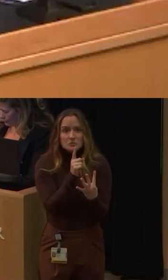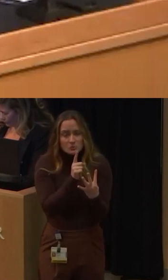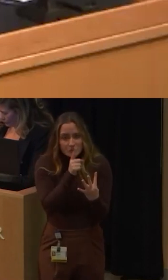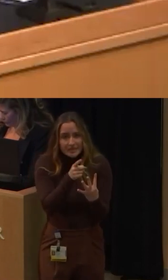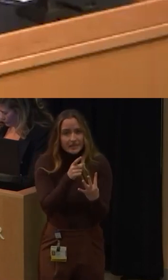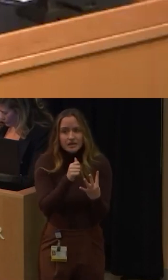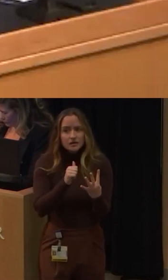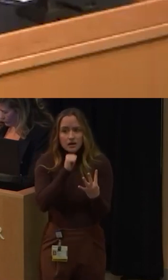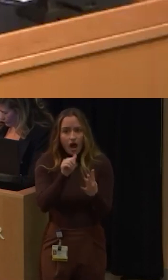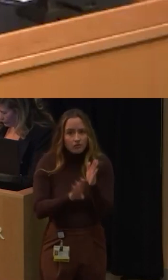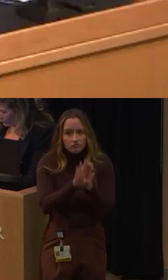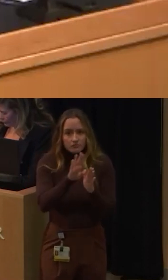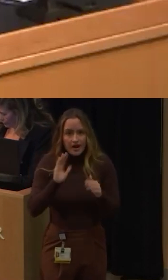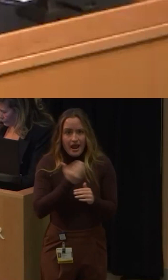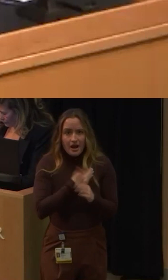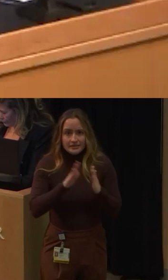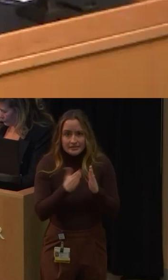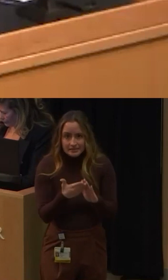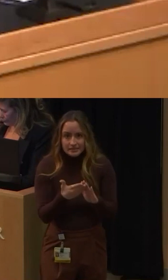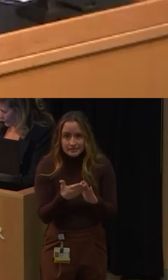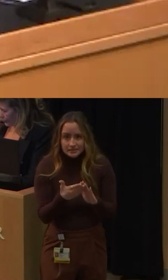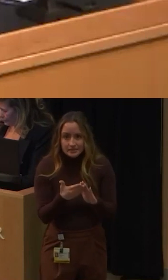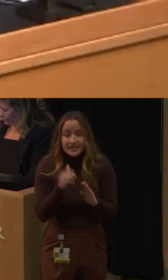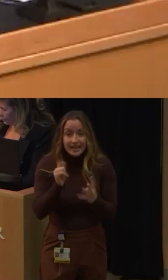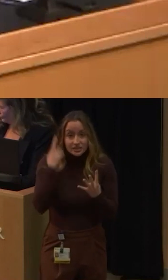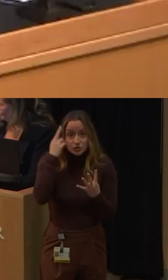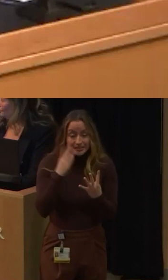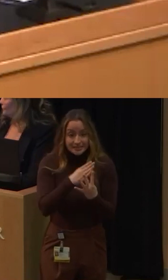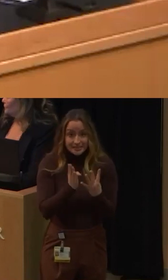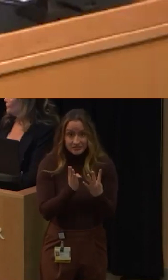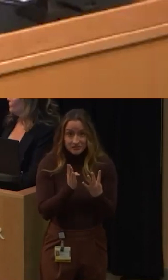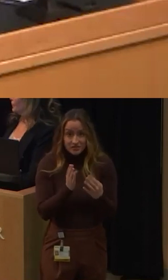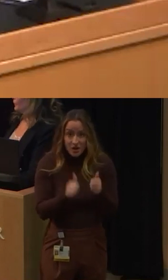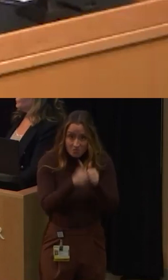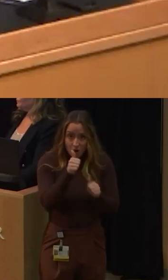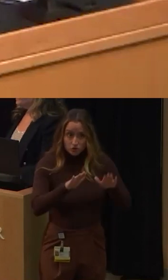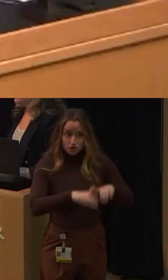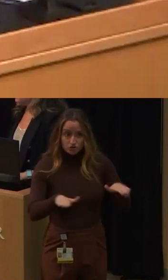and that is why 48% of the children are living in poverty because they have one parent